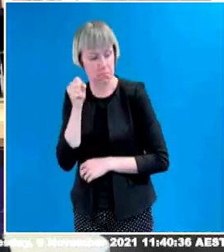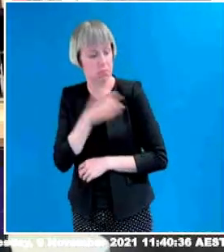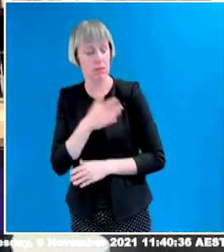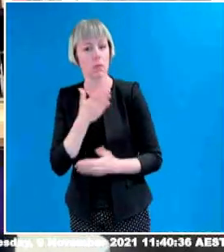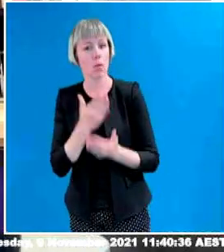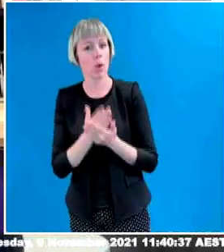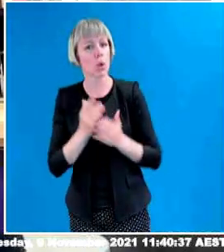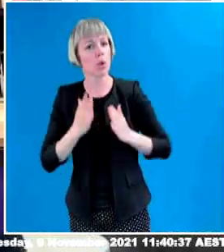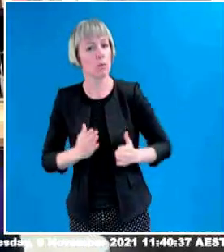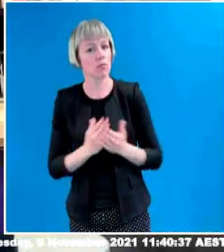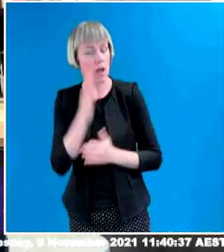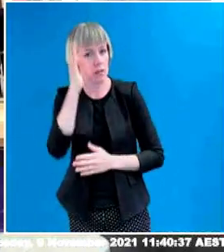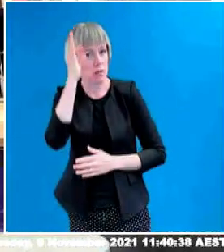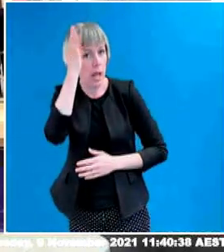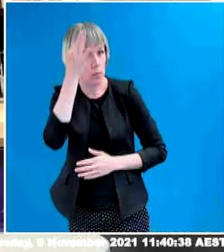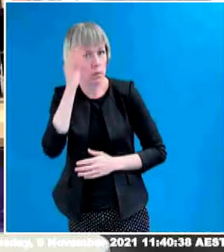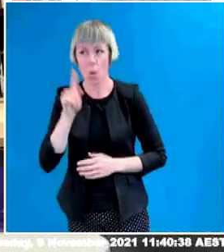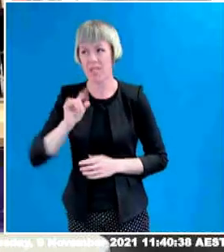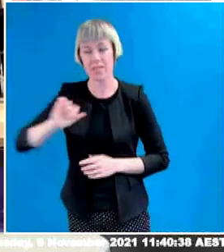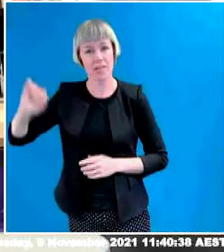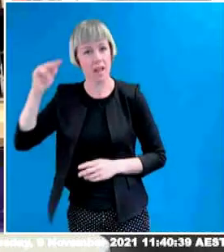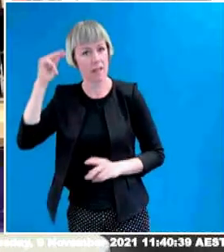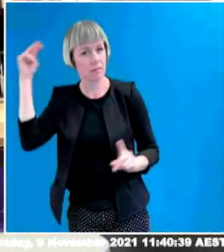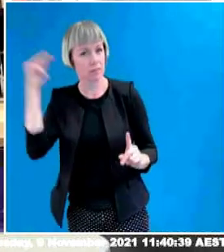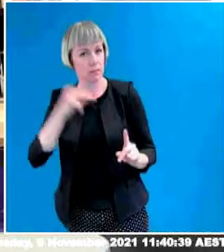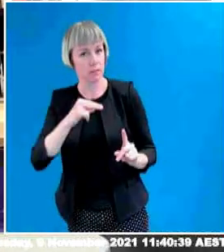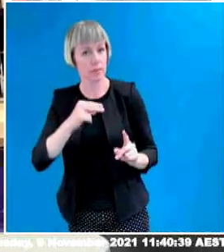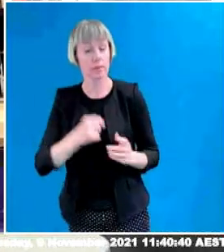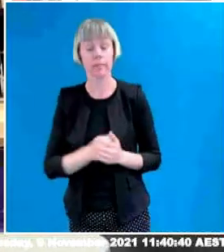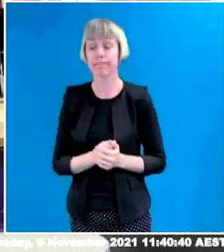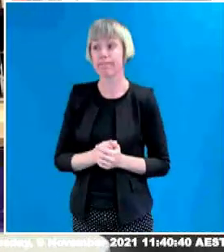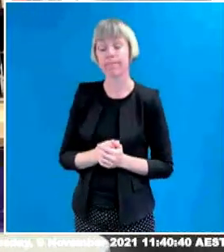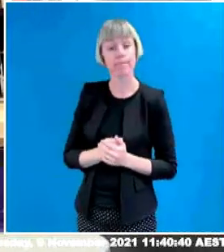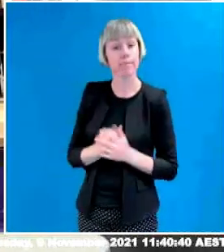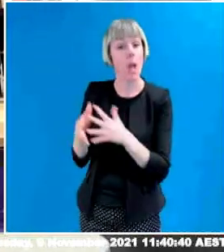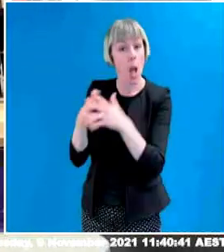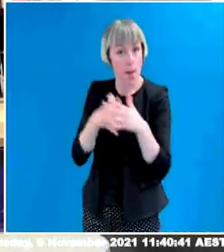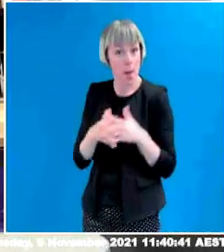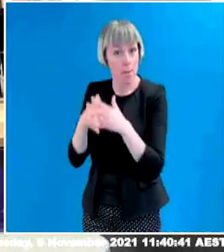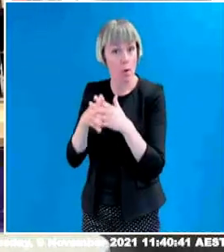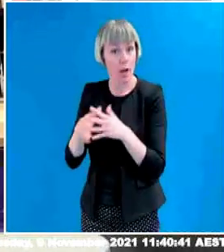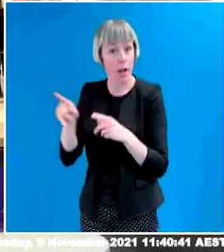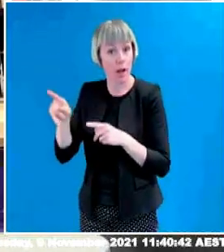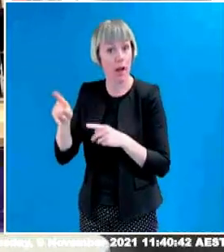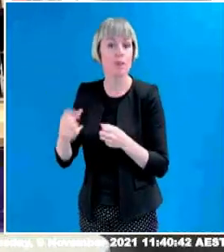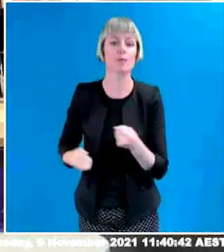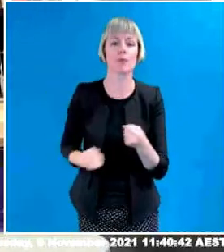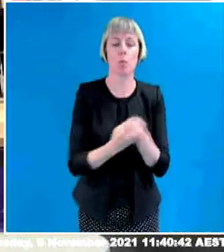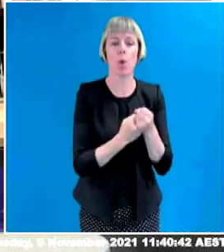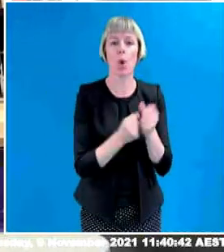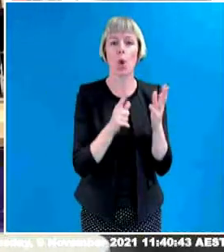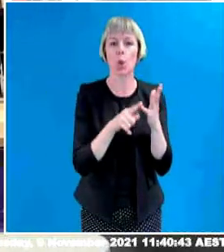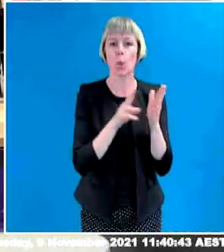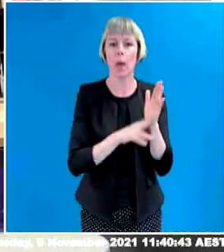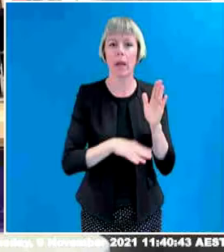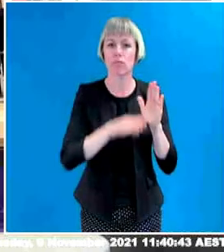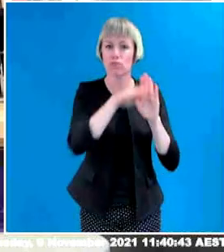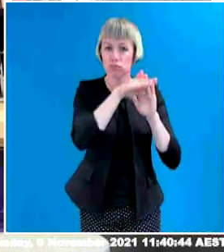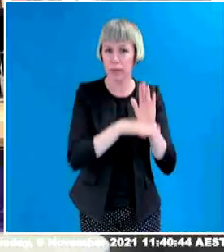The United States also supported the UN Guiding Principles. The distinction here is that the Guiding Principles are soft law, so it is not a